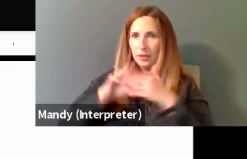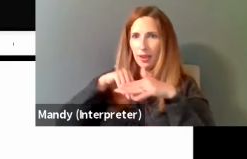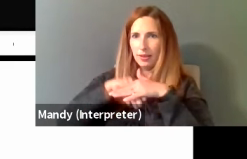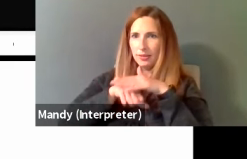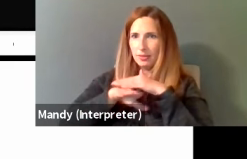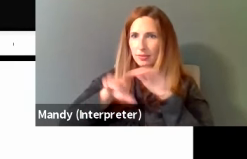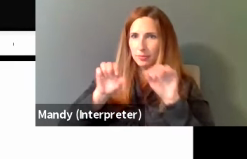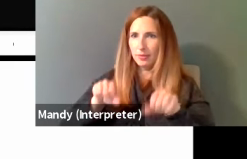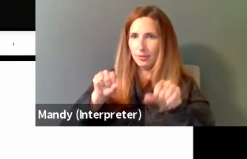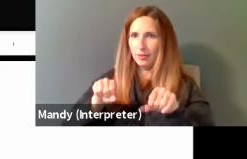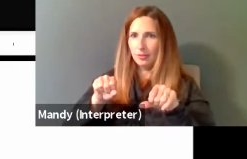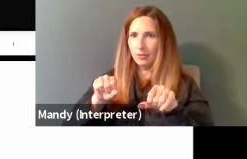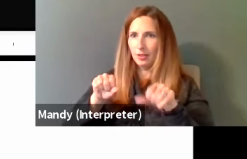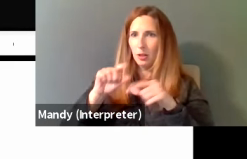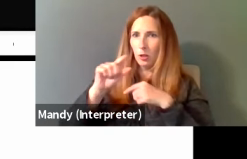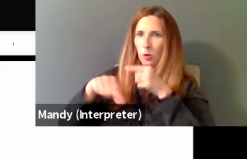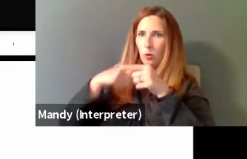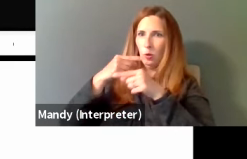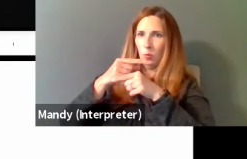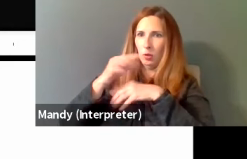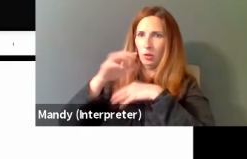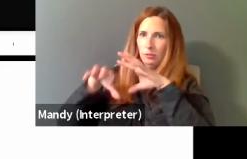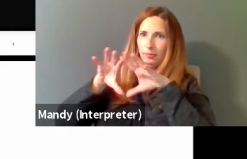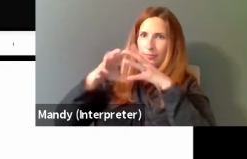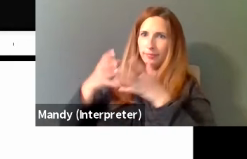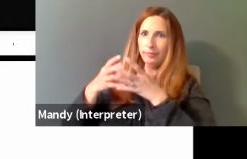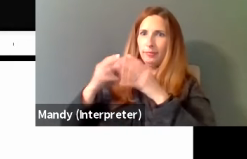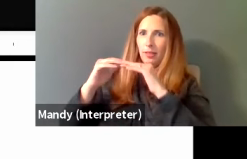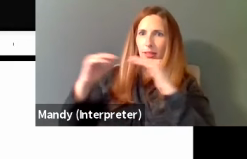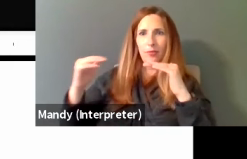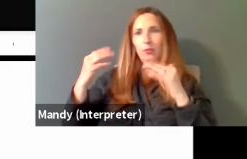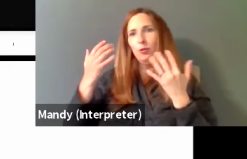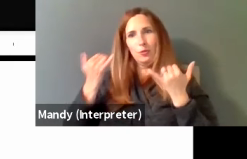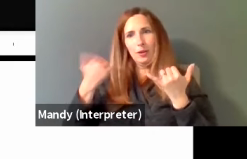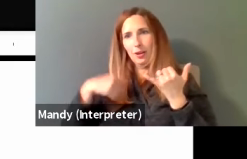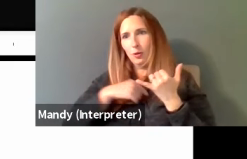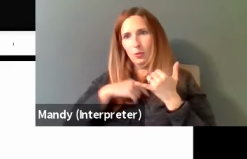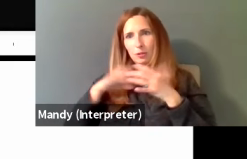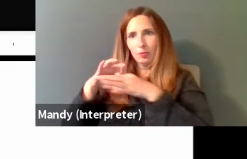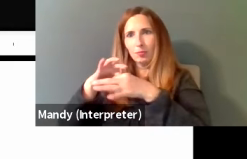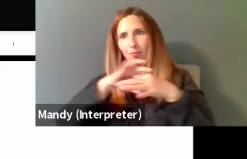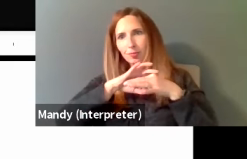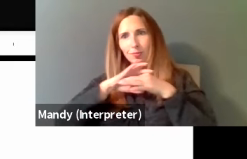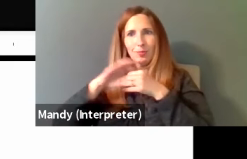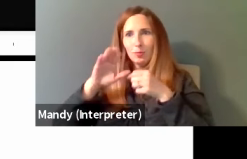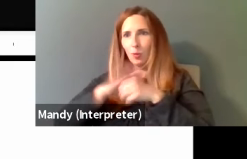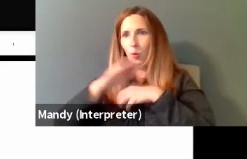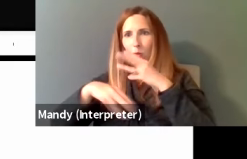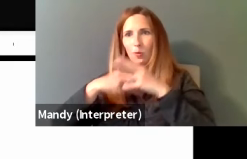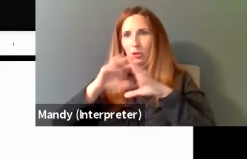We are a globally interconnected world more and more. And so there's really an argument